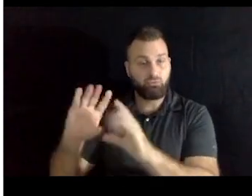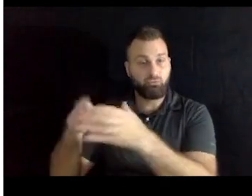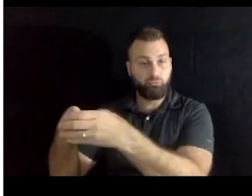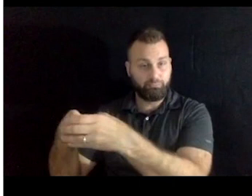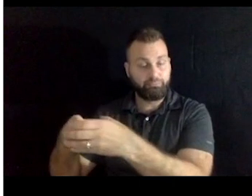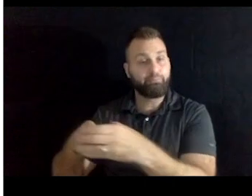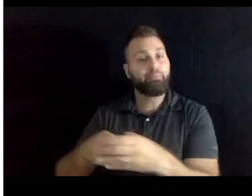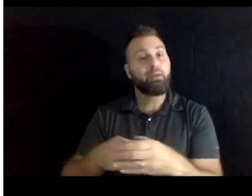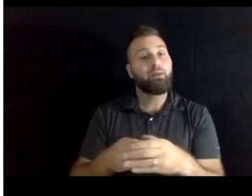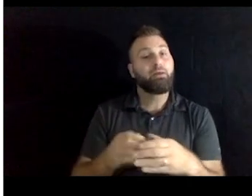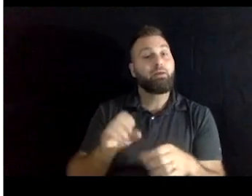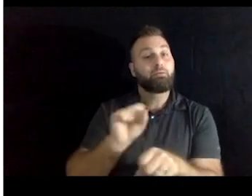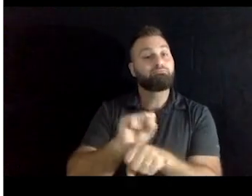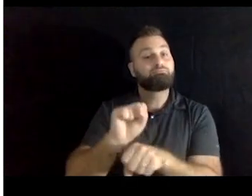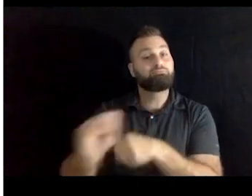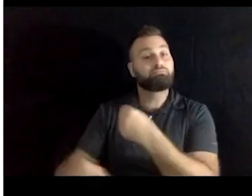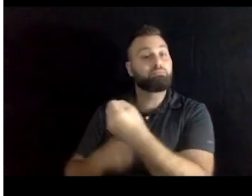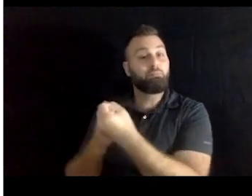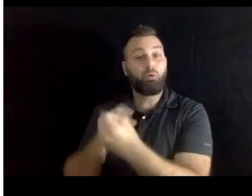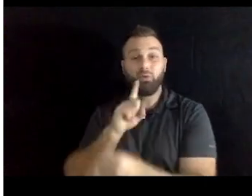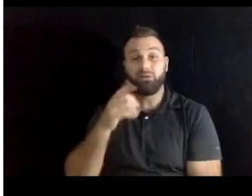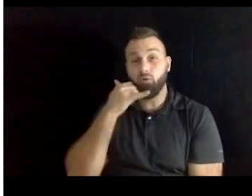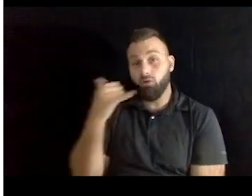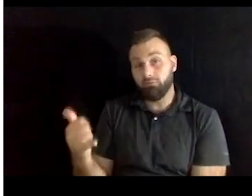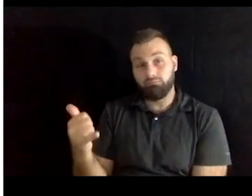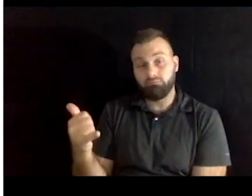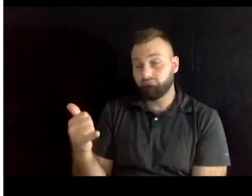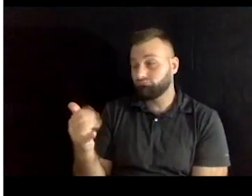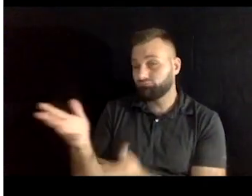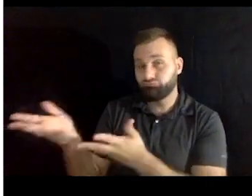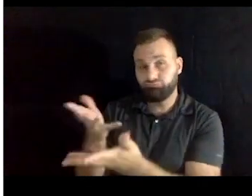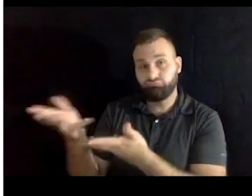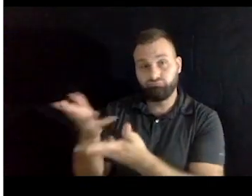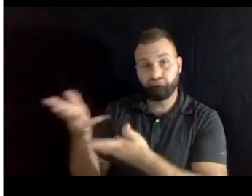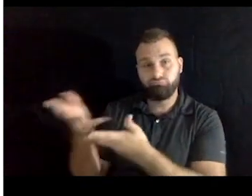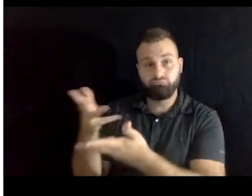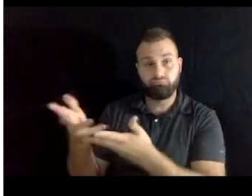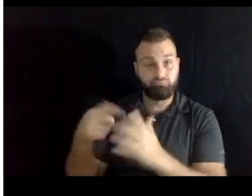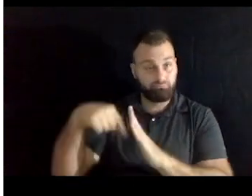were phone based and they were really not that intensive.